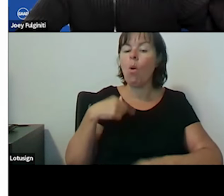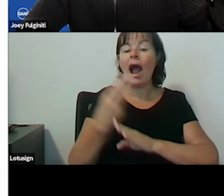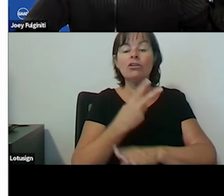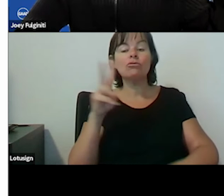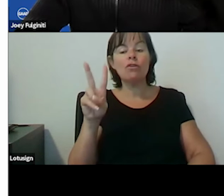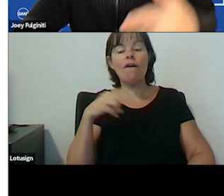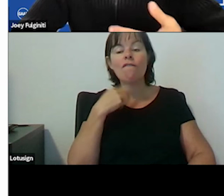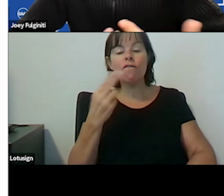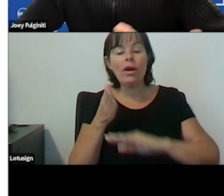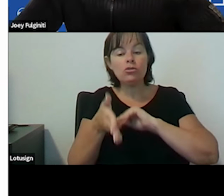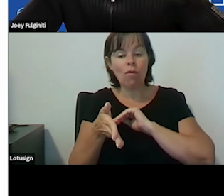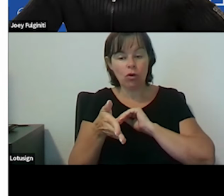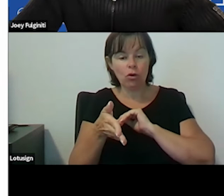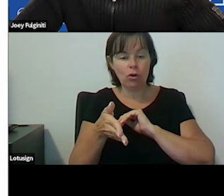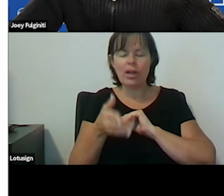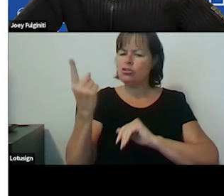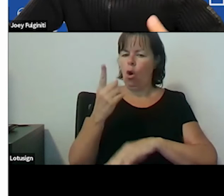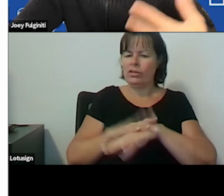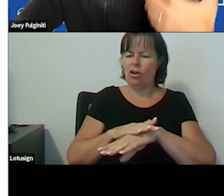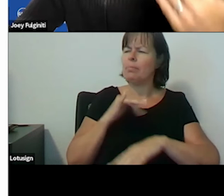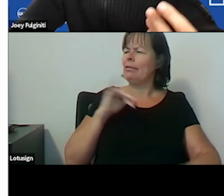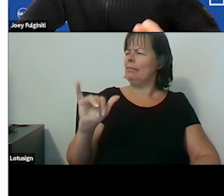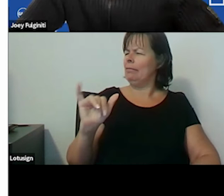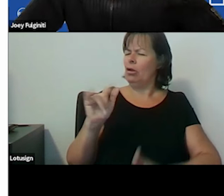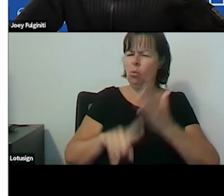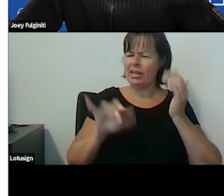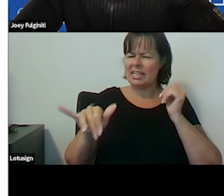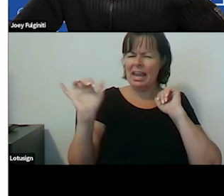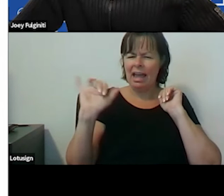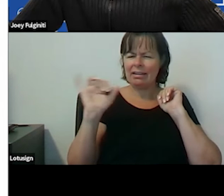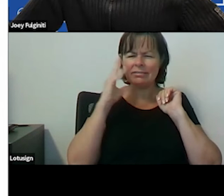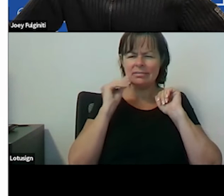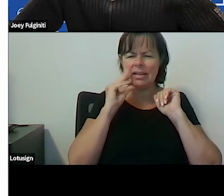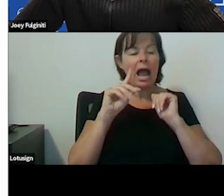on and I'm like wow what's that like and I asked my designer one day like have you turned it on yet